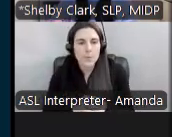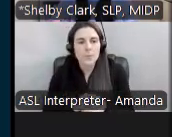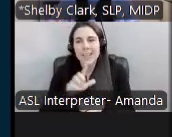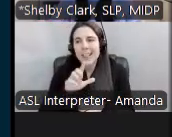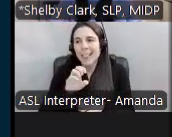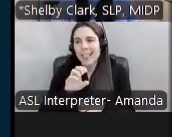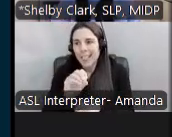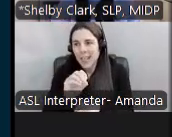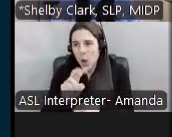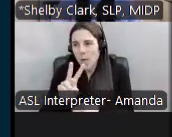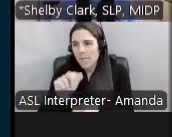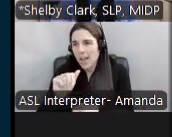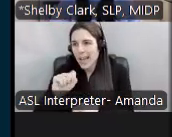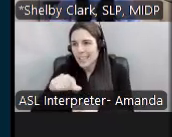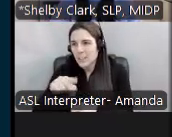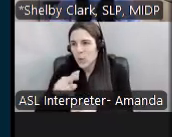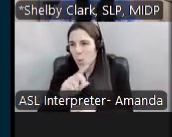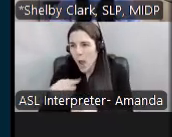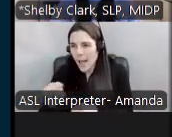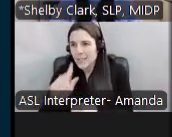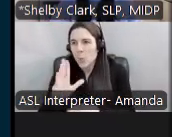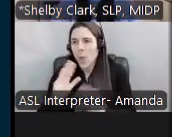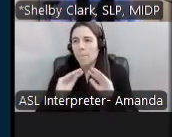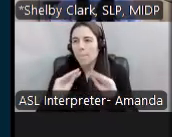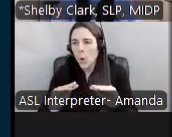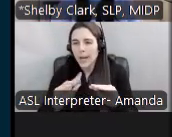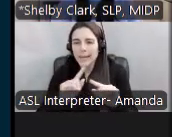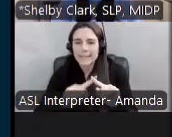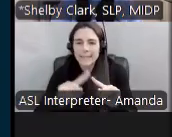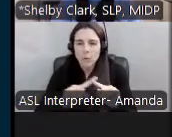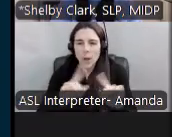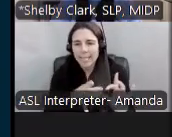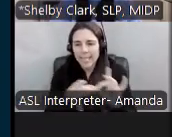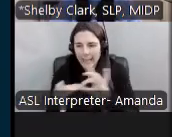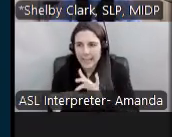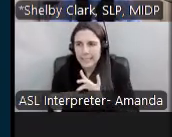put in links and different things that we find as the